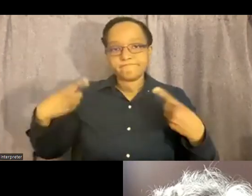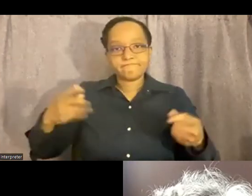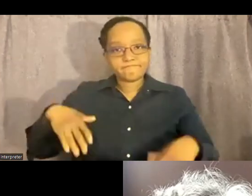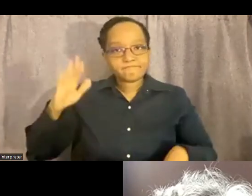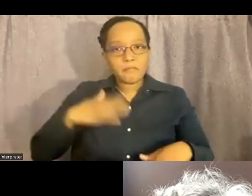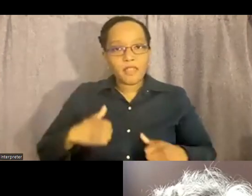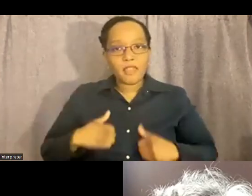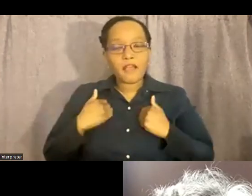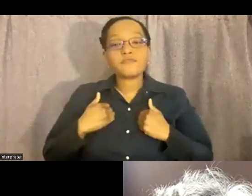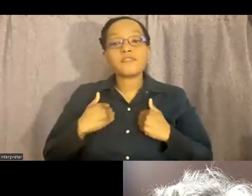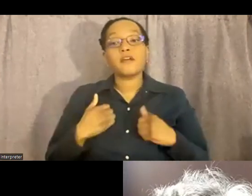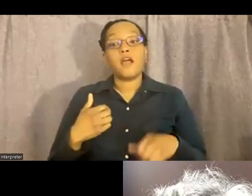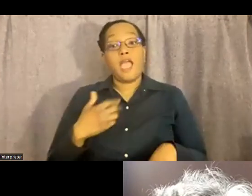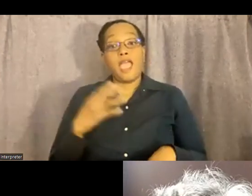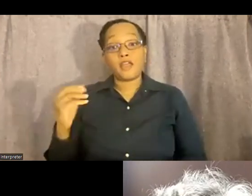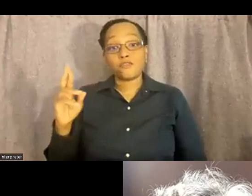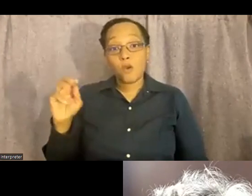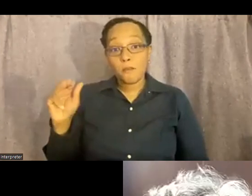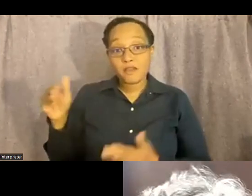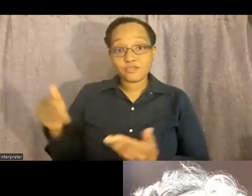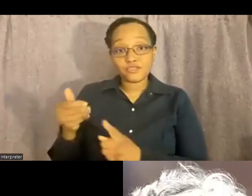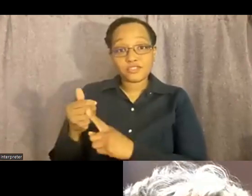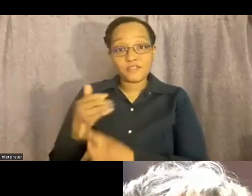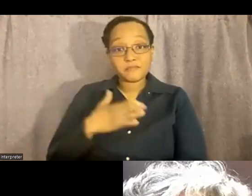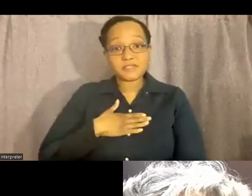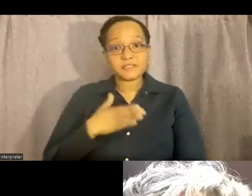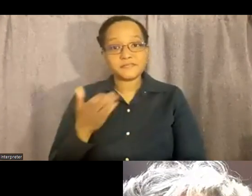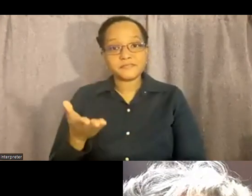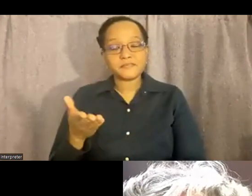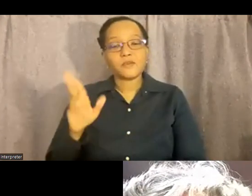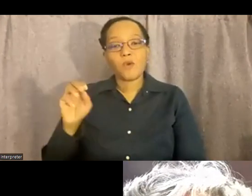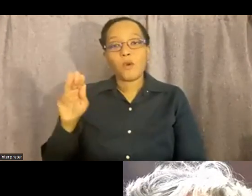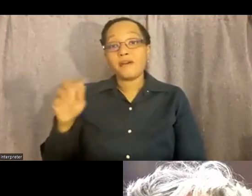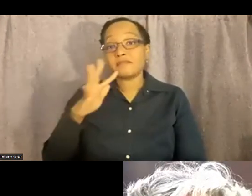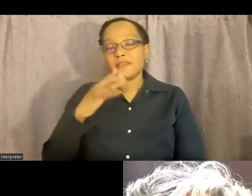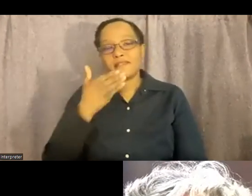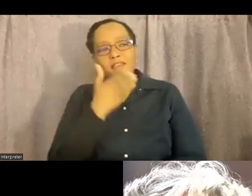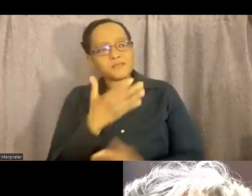Thank you very much, Roma Guy.